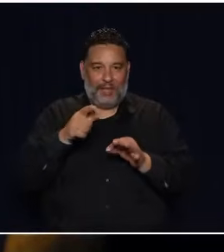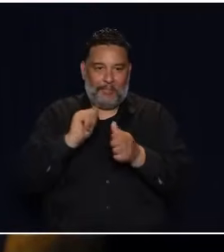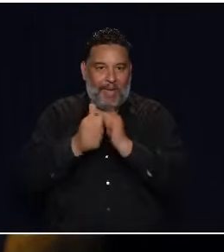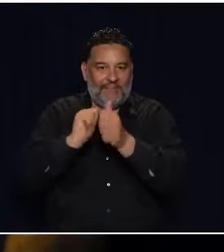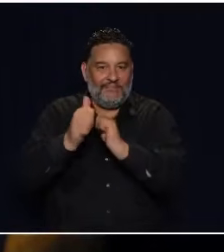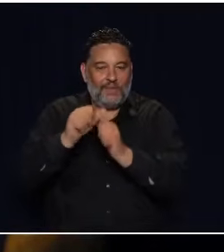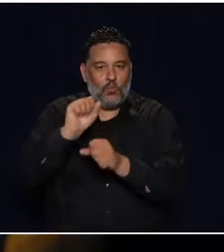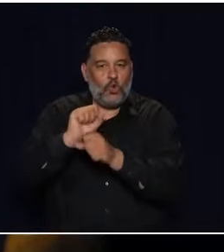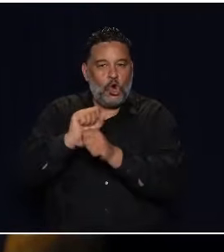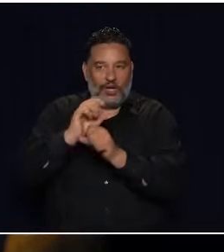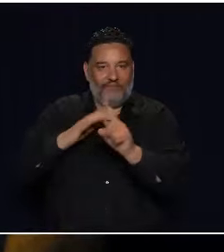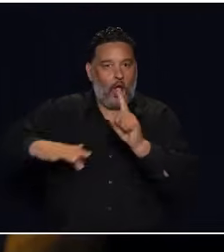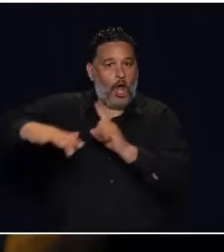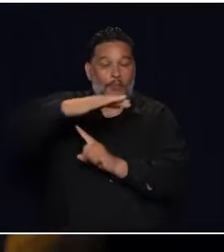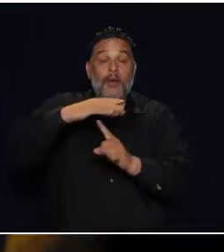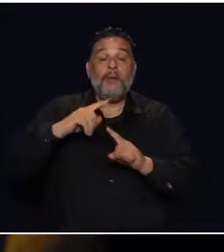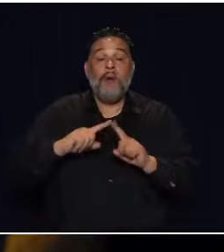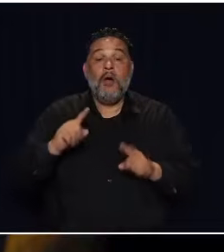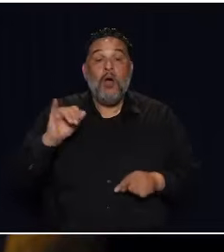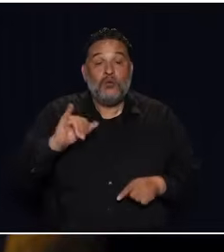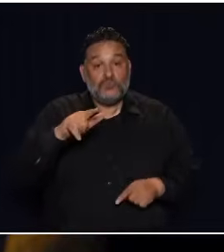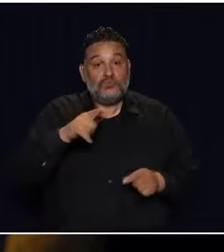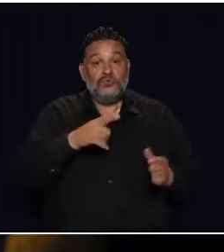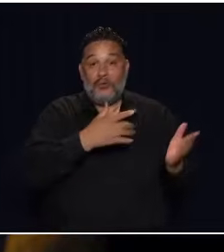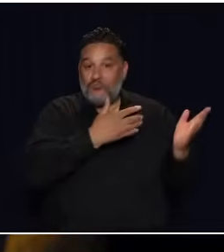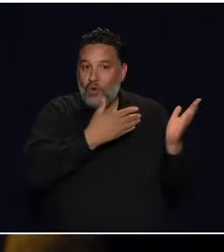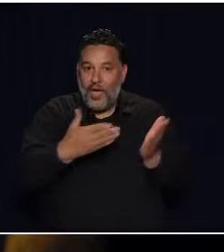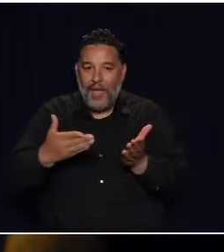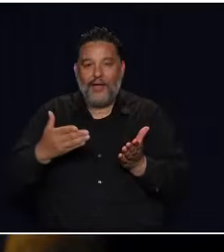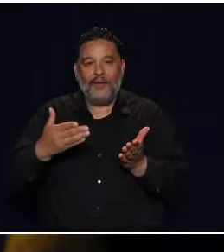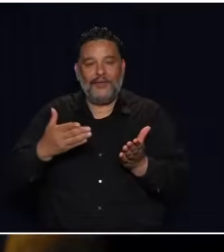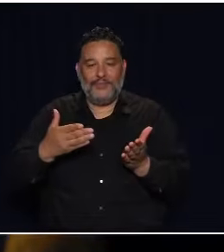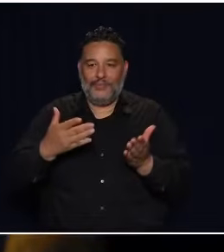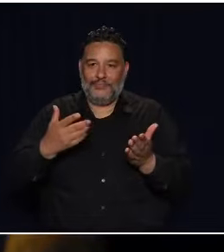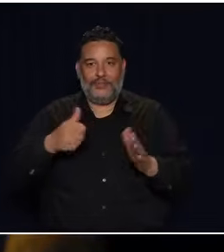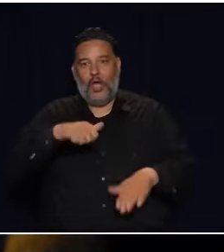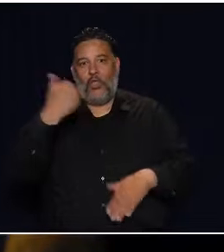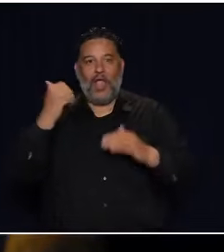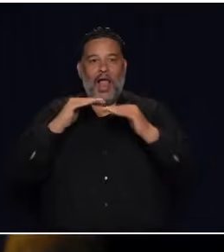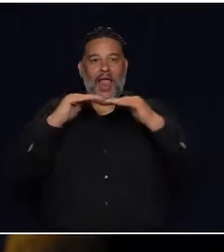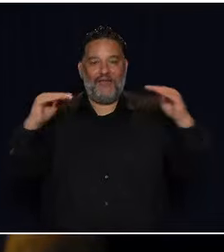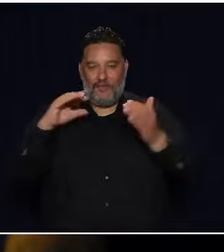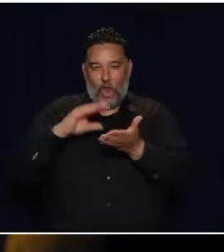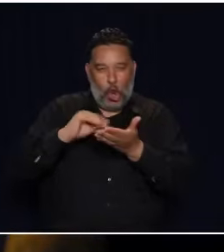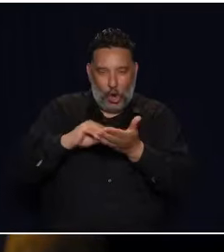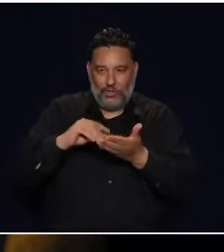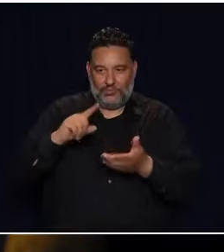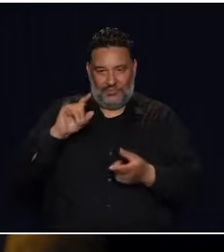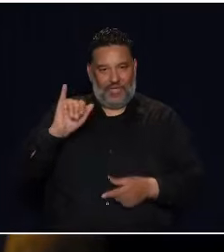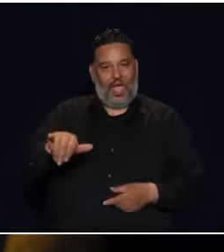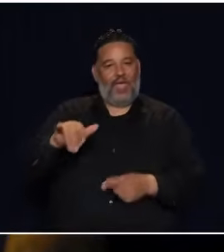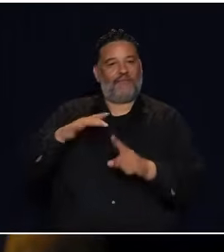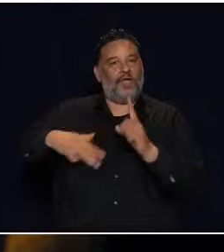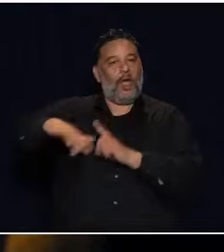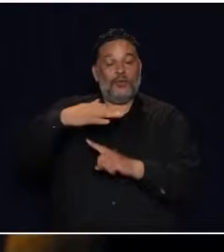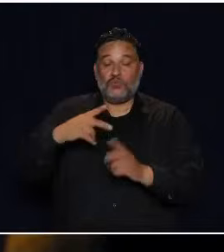NOT ONLY ARE YOU ABLE TO BE COMPETITIVE IN THE WORK ENVIRONMENT, BUT YOU BRING A NEW